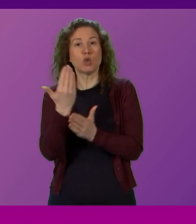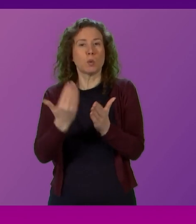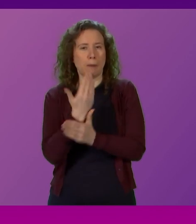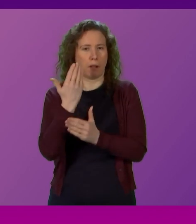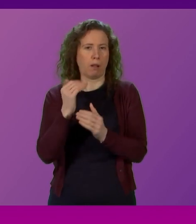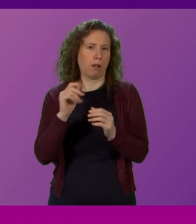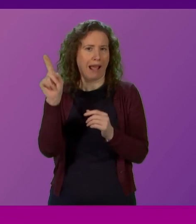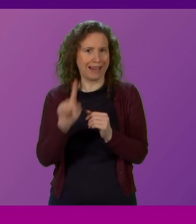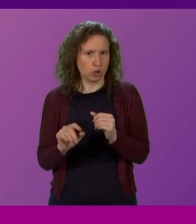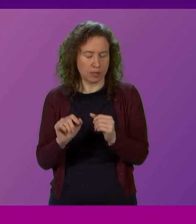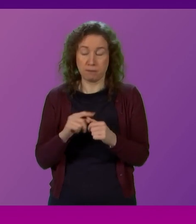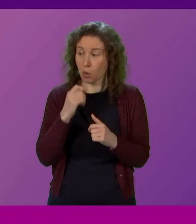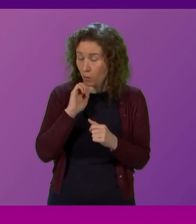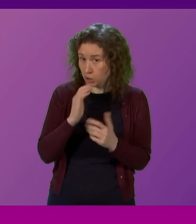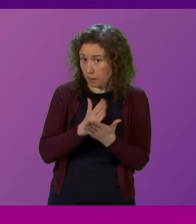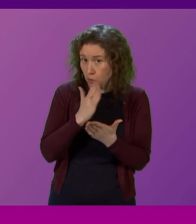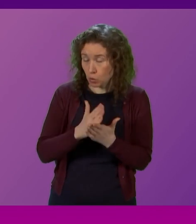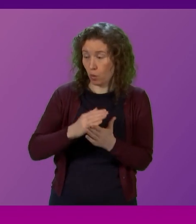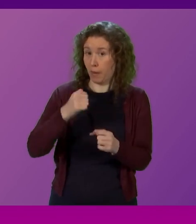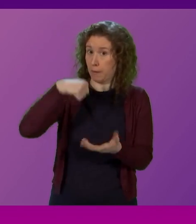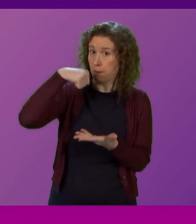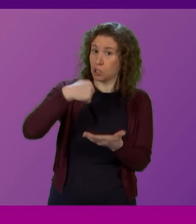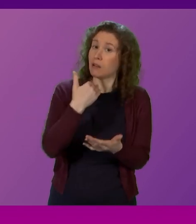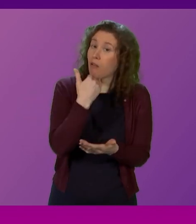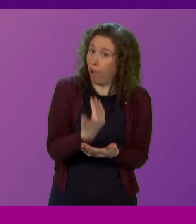Will she ensure that the Government’s budget is sufficient and that public bodies ramp